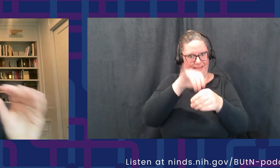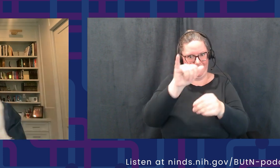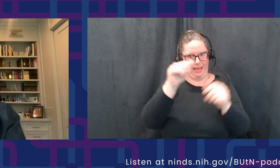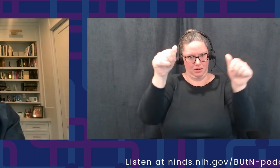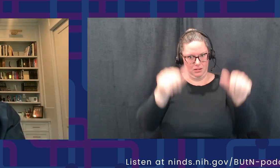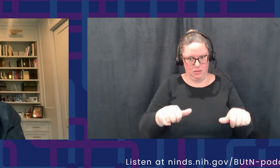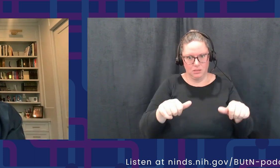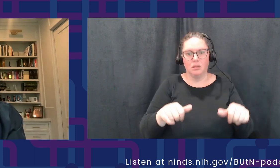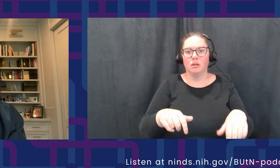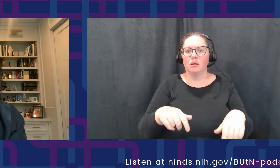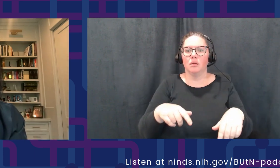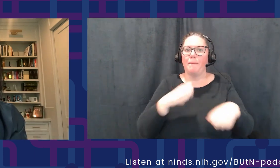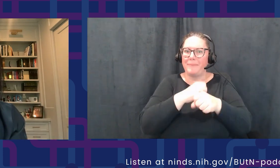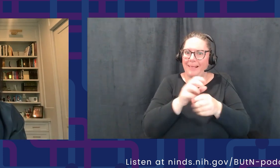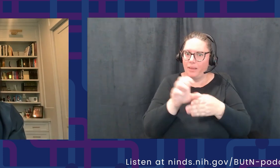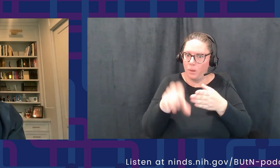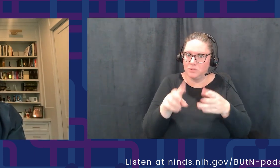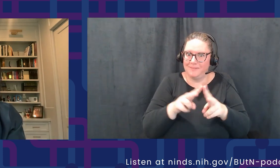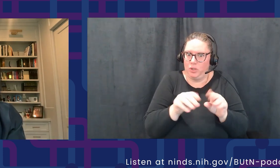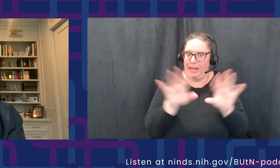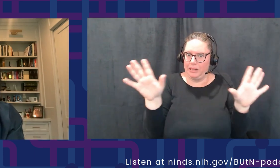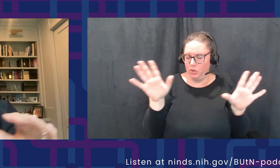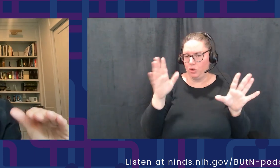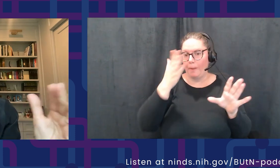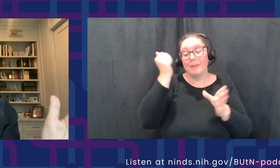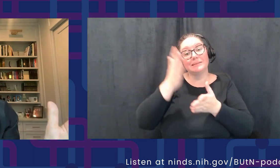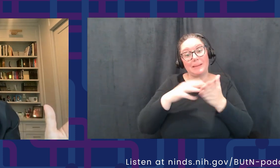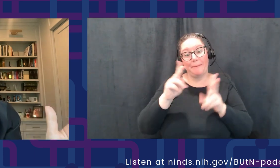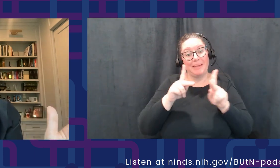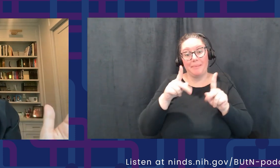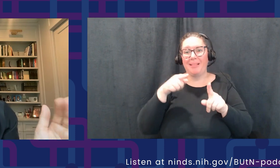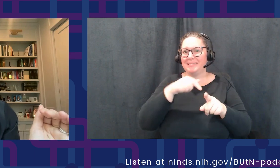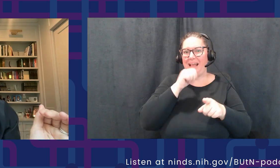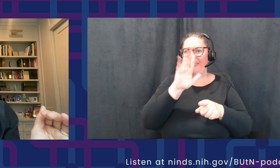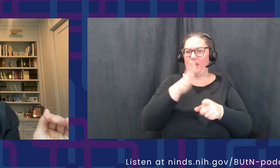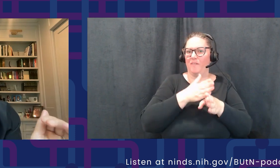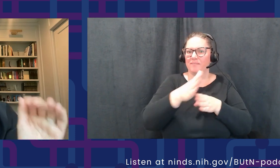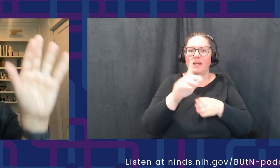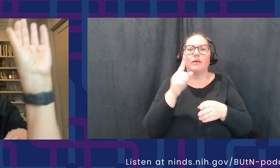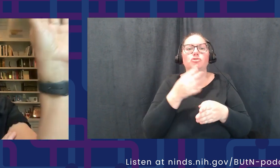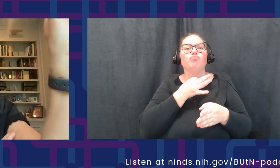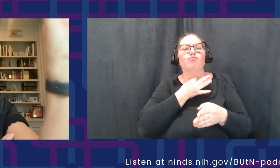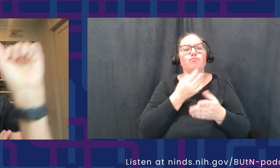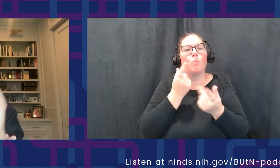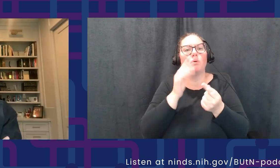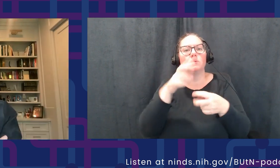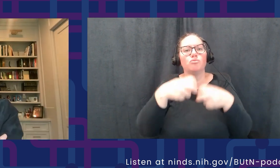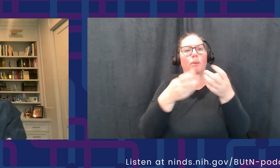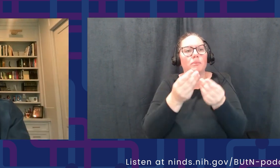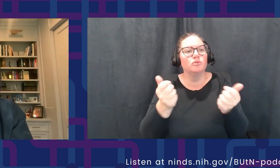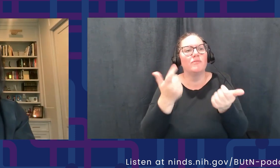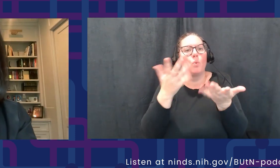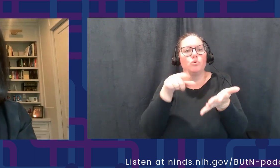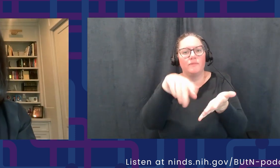Make the conclusions very clear because some people, this is not their field. They just want to know what problem you're solving. What did you find out?